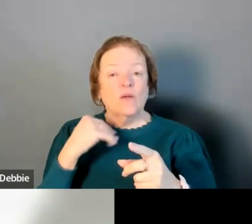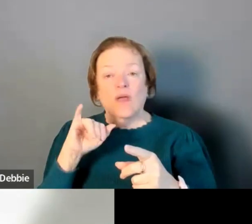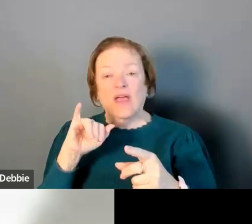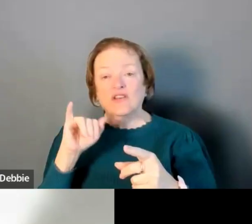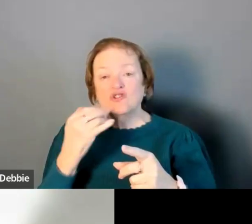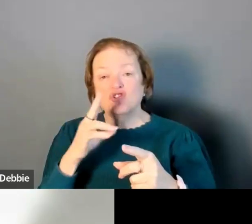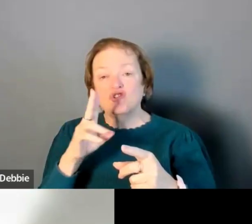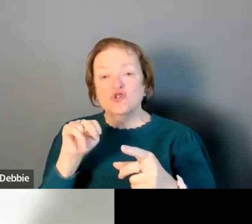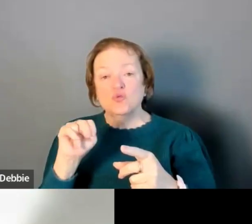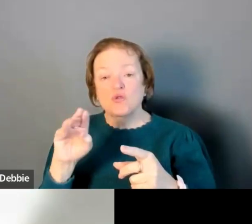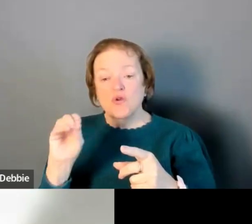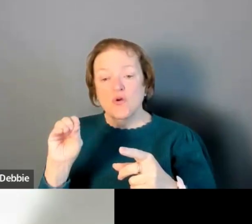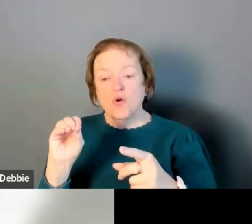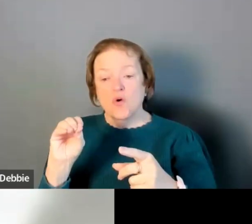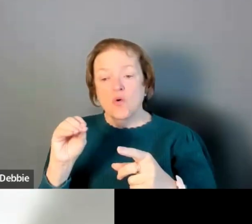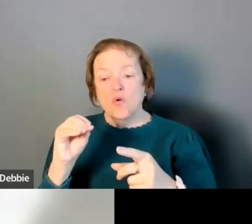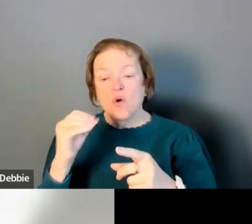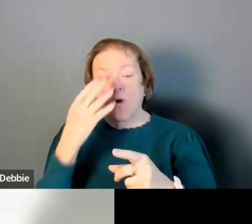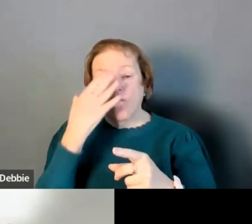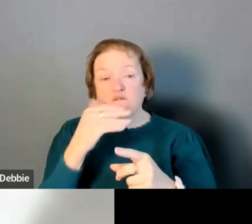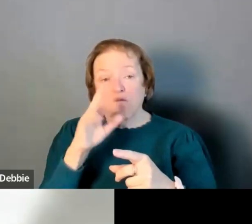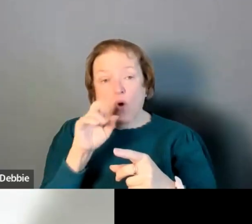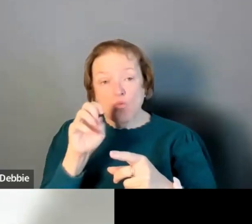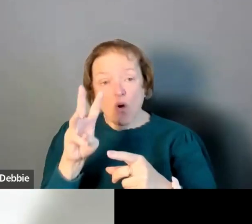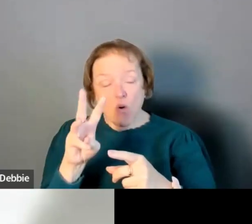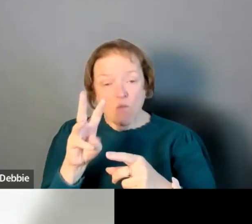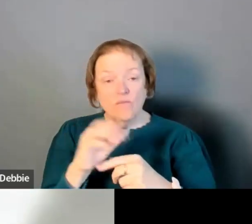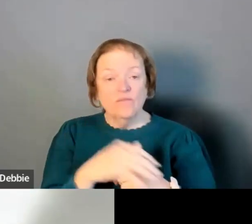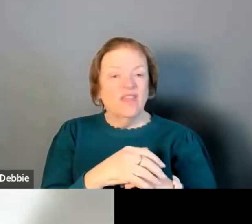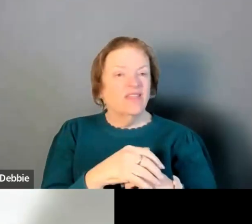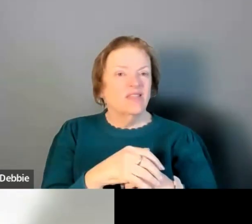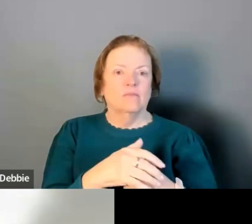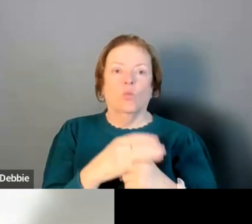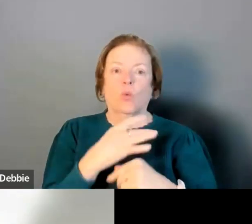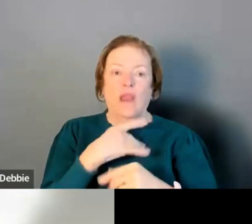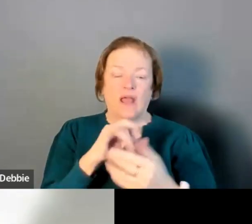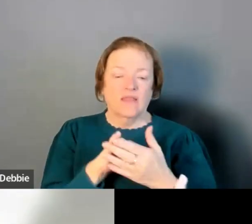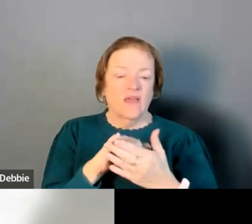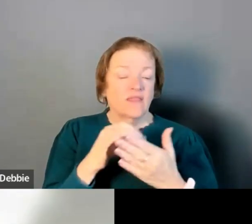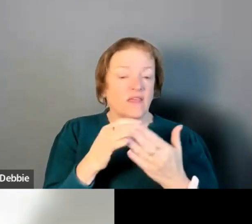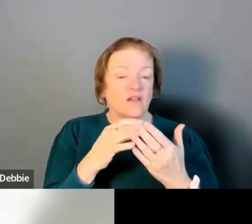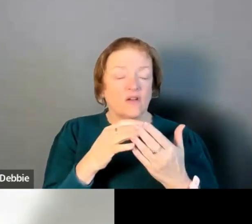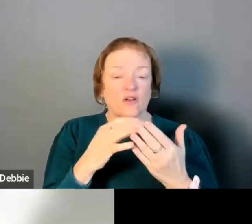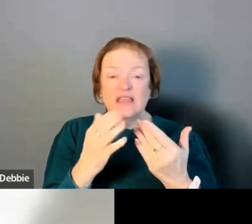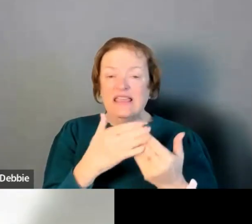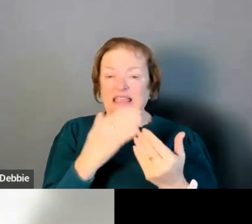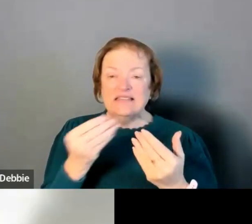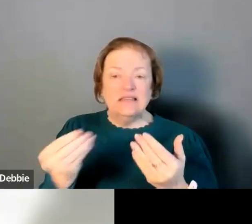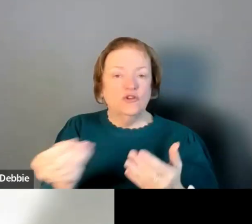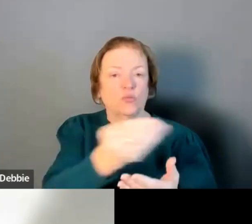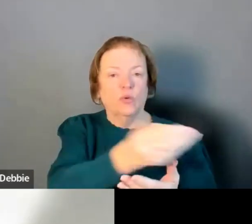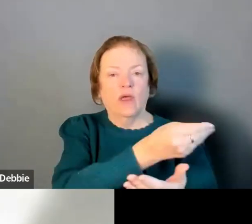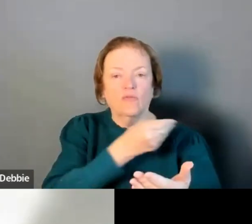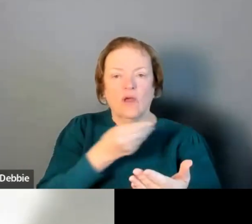We really liked them. they are portable. I believe when we ordered them several, several, many years